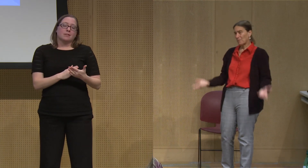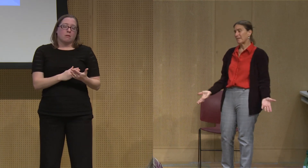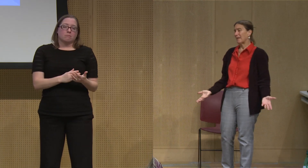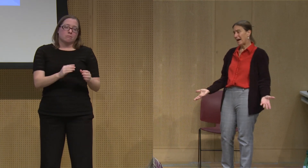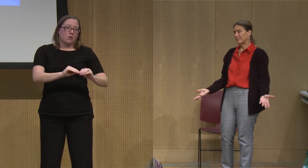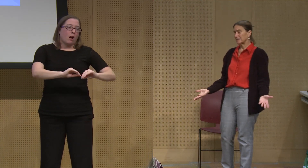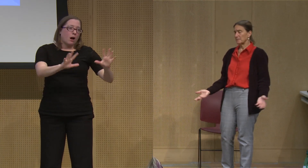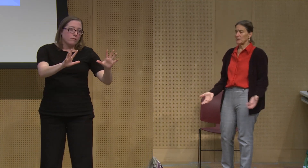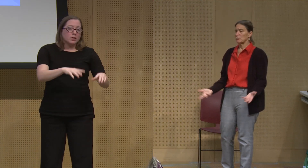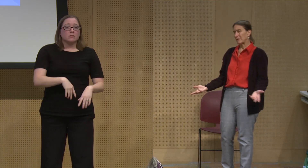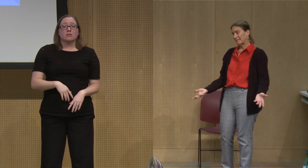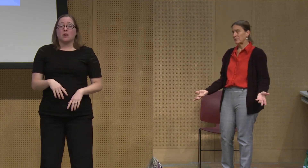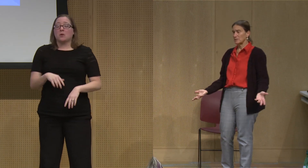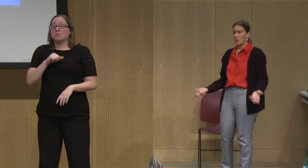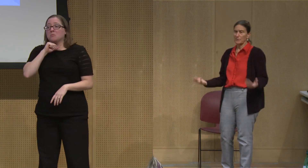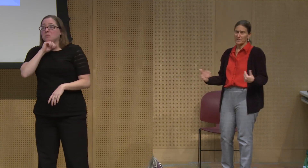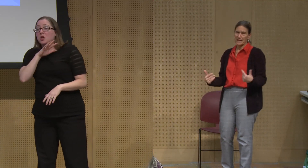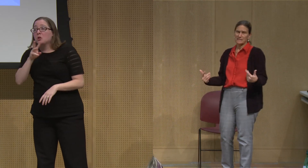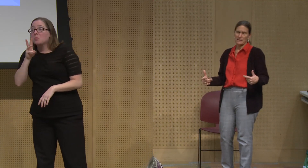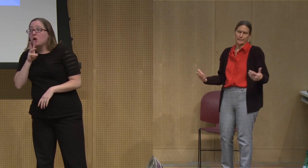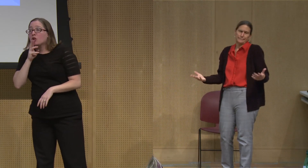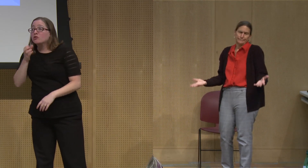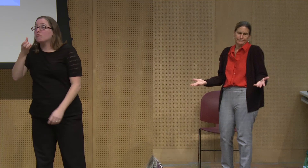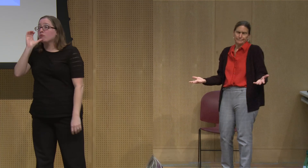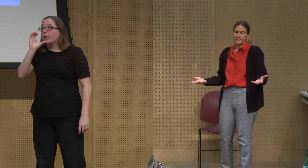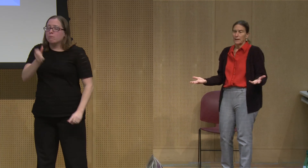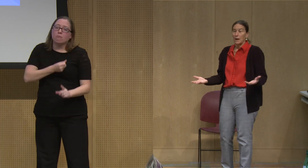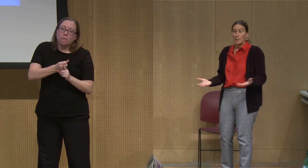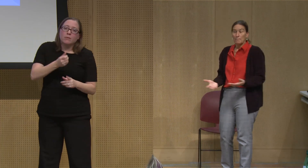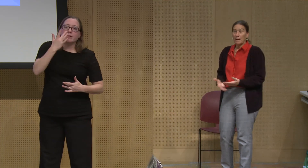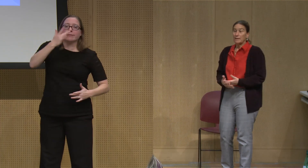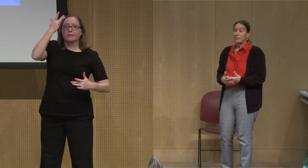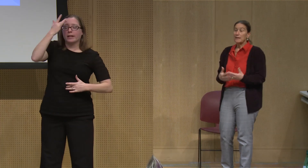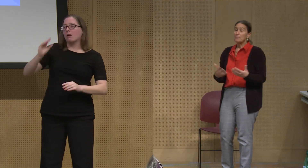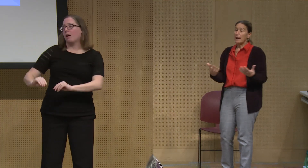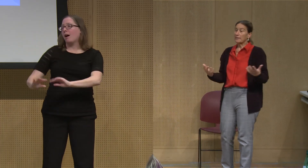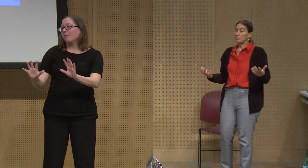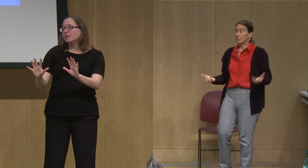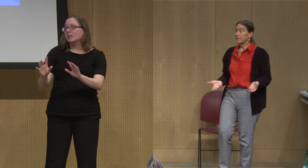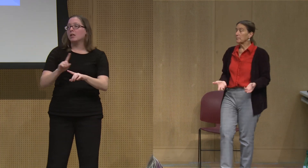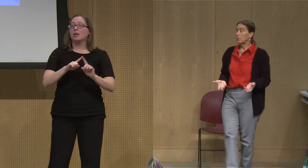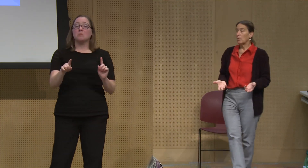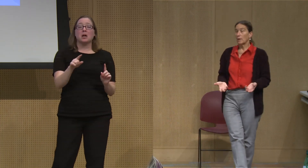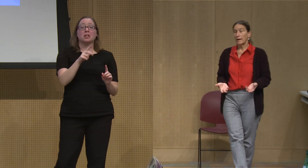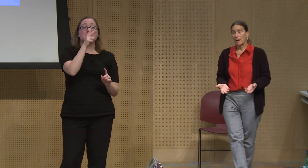I MEAN, YOU DRINK LOUSY WATER, YOU GET SICK, BUT THE IMPACT OF BREATHING POOR AIR